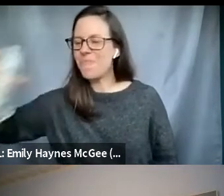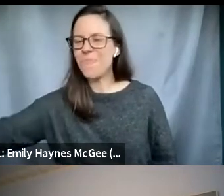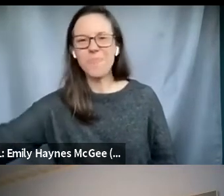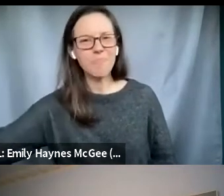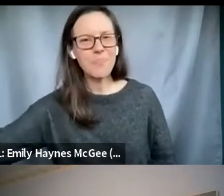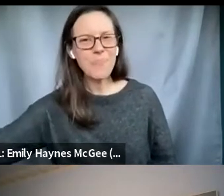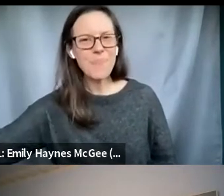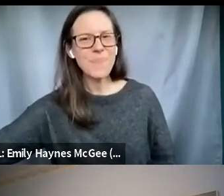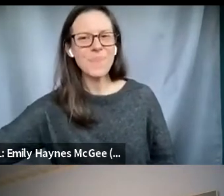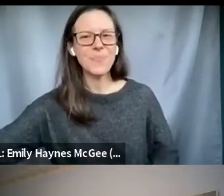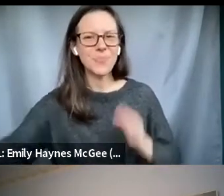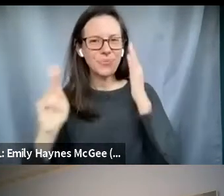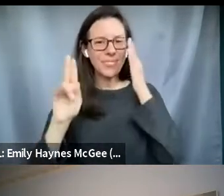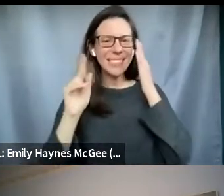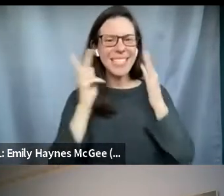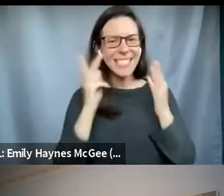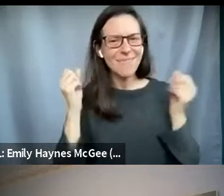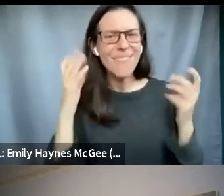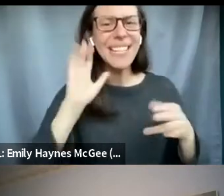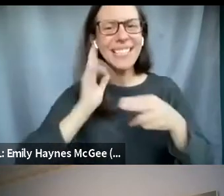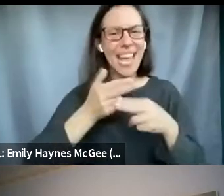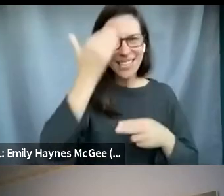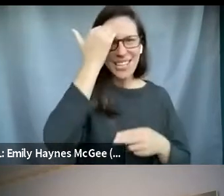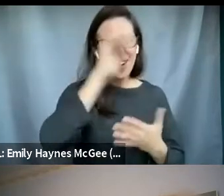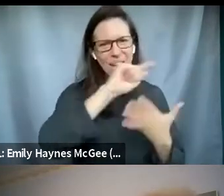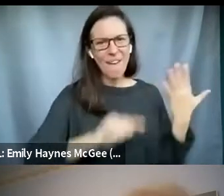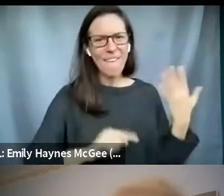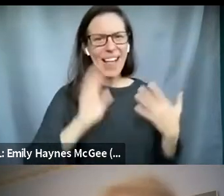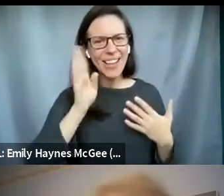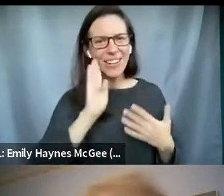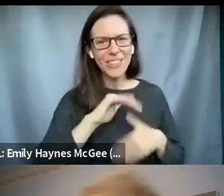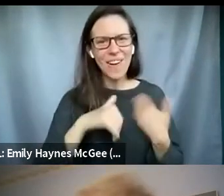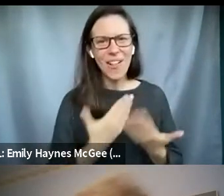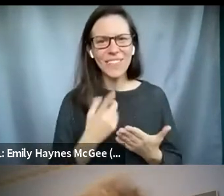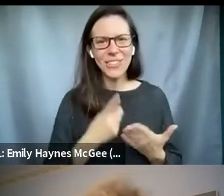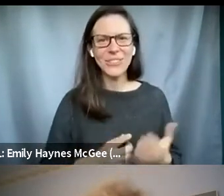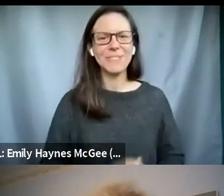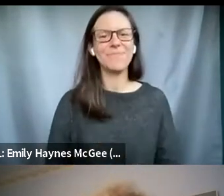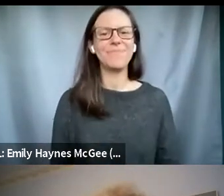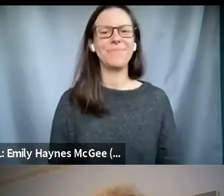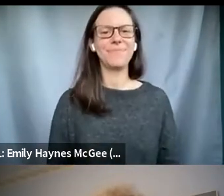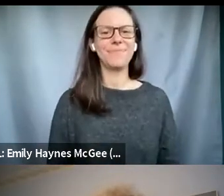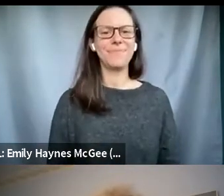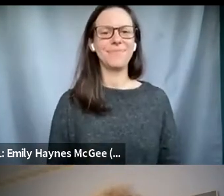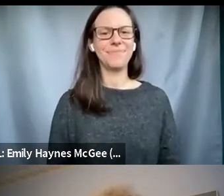Hello. To you all.